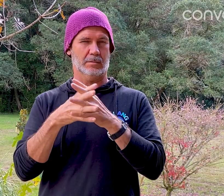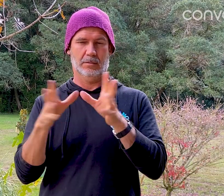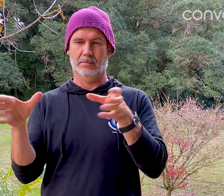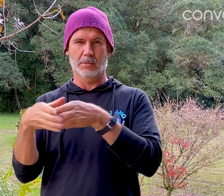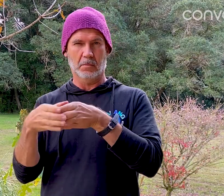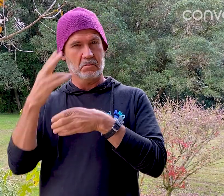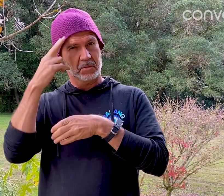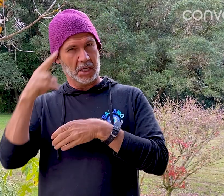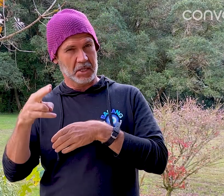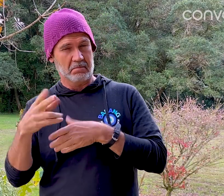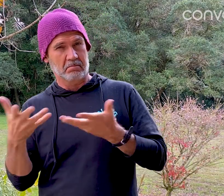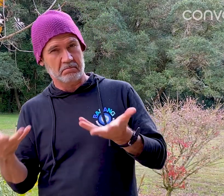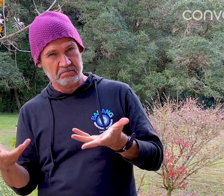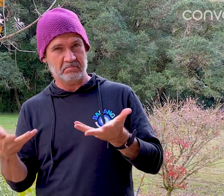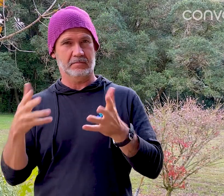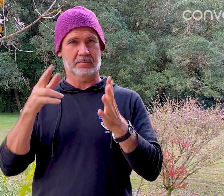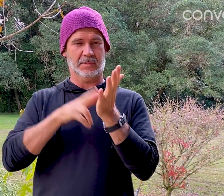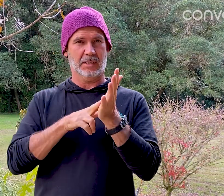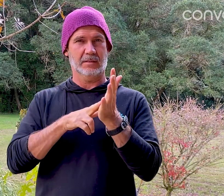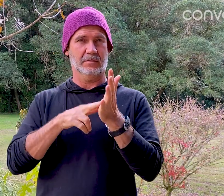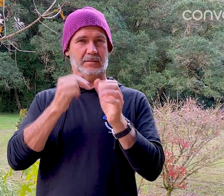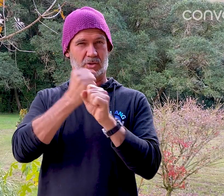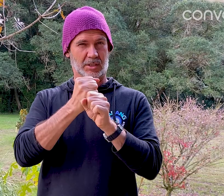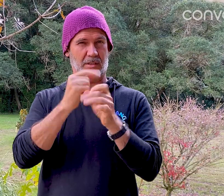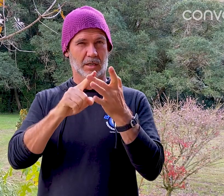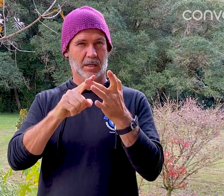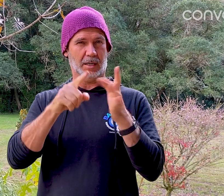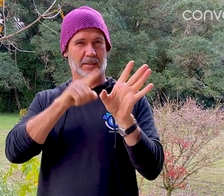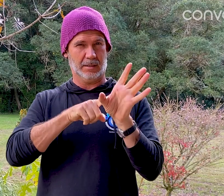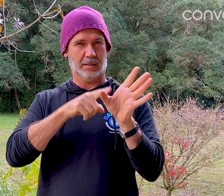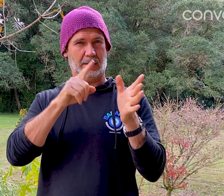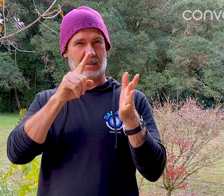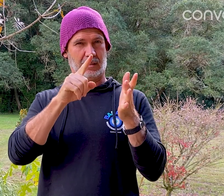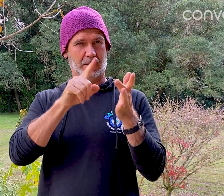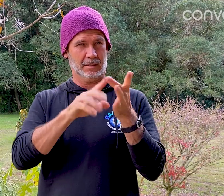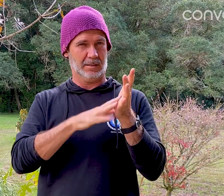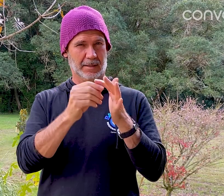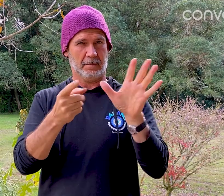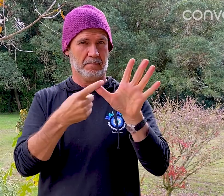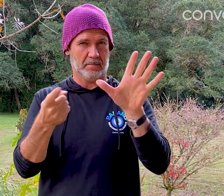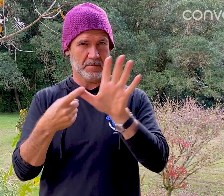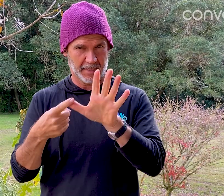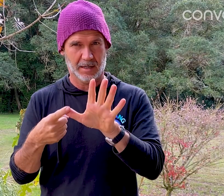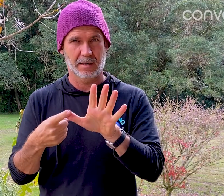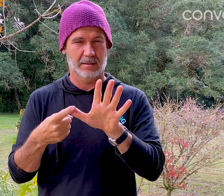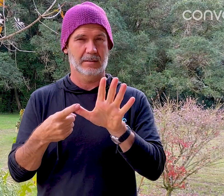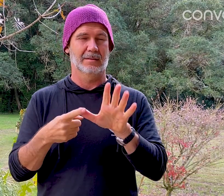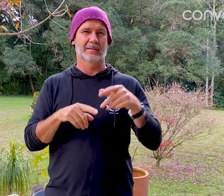and my mob may be Ngiyampaa